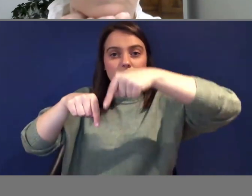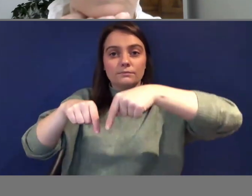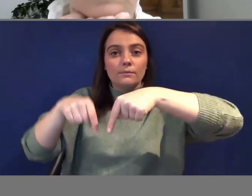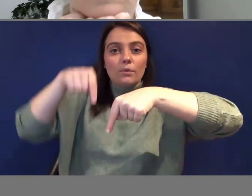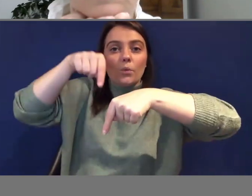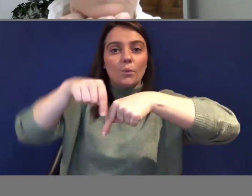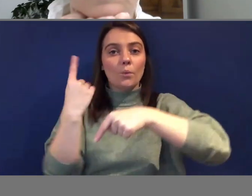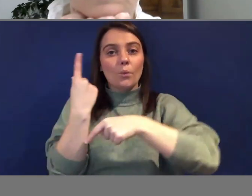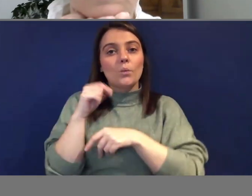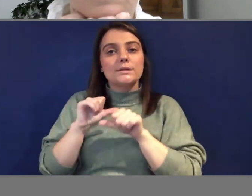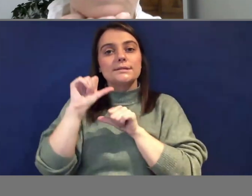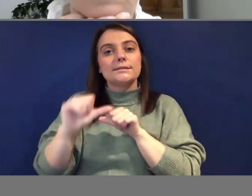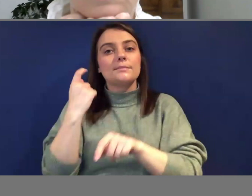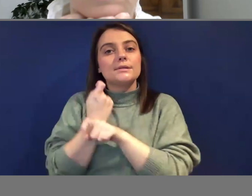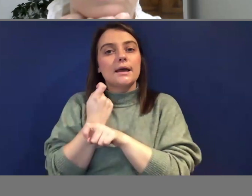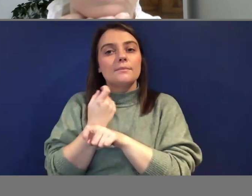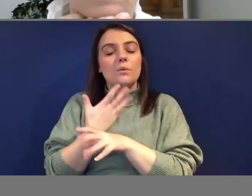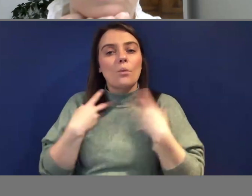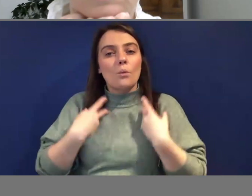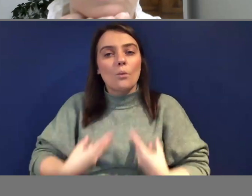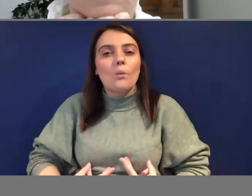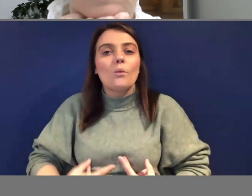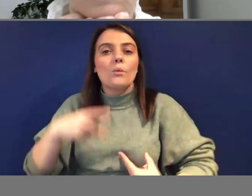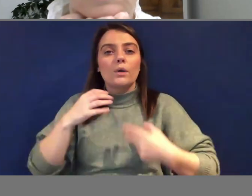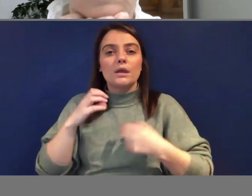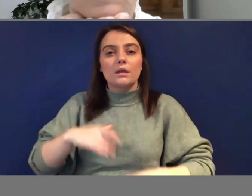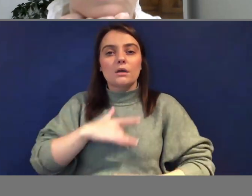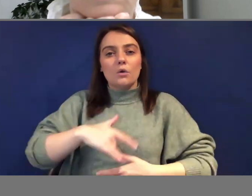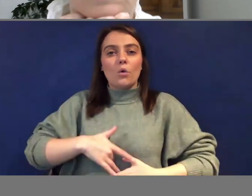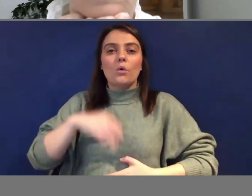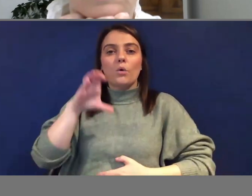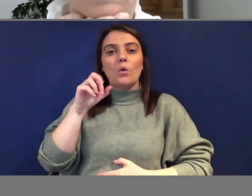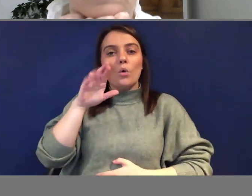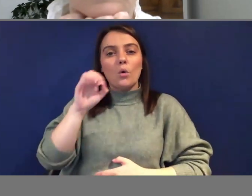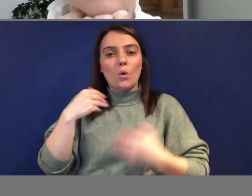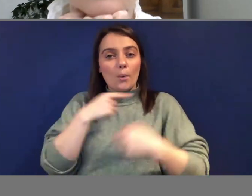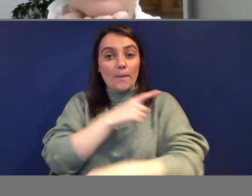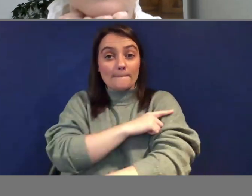overcompensating weak core muscles with upper body strength is a characteristic of LOPD when